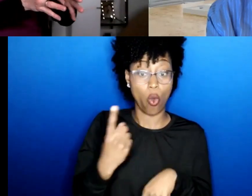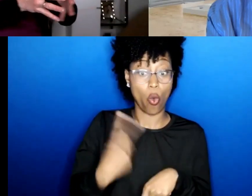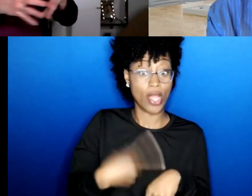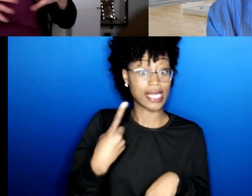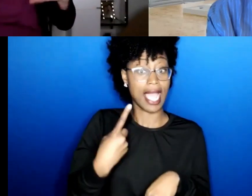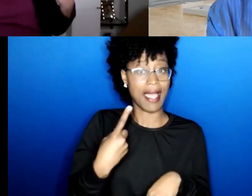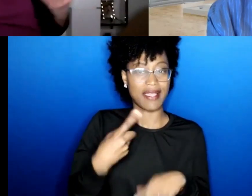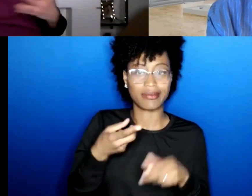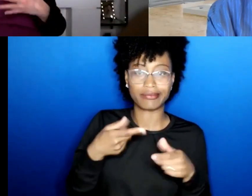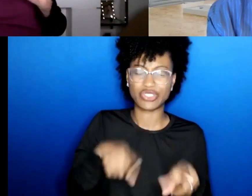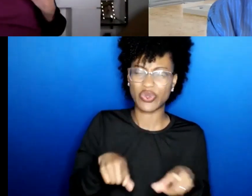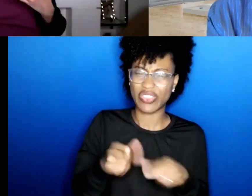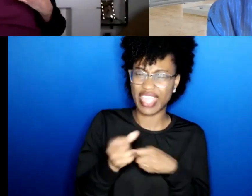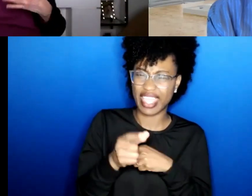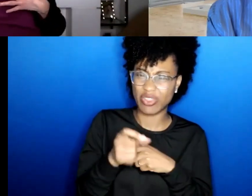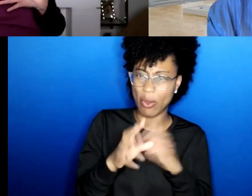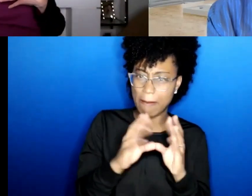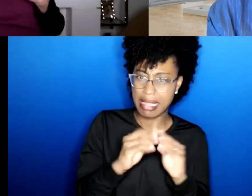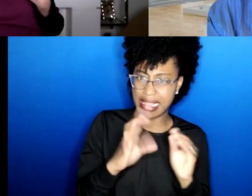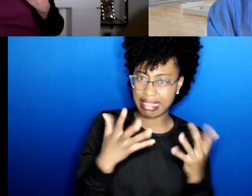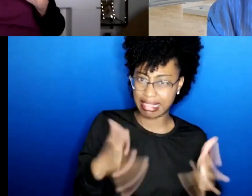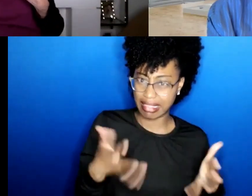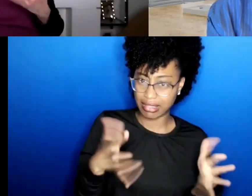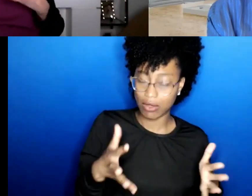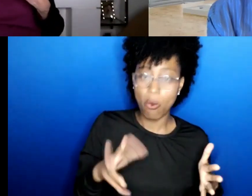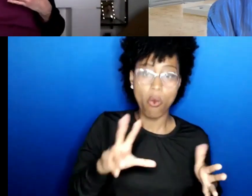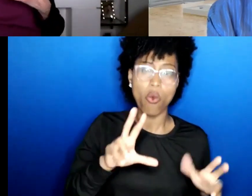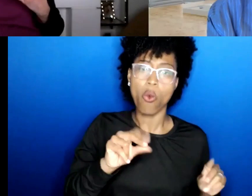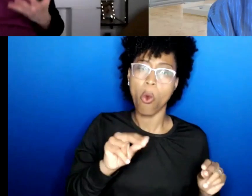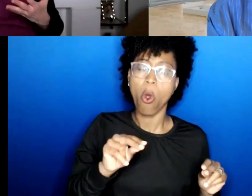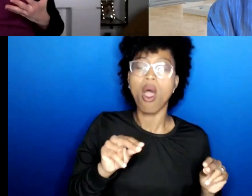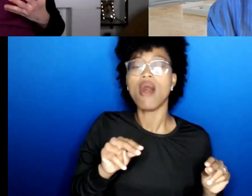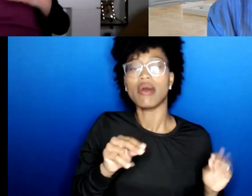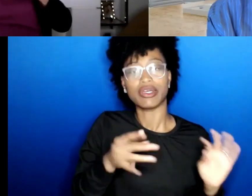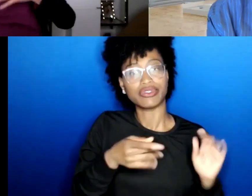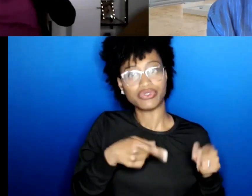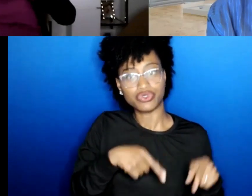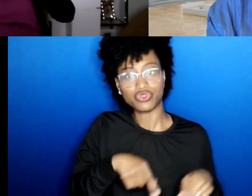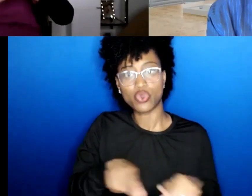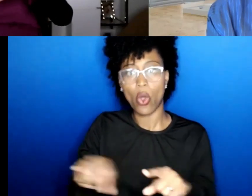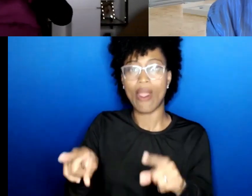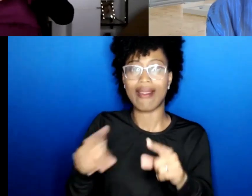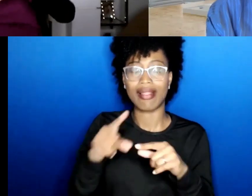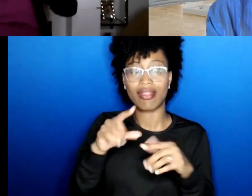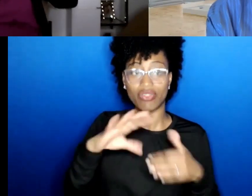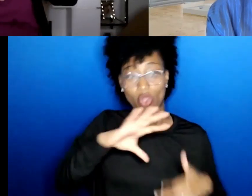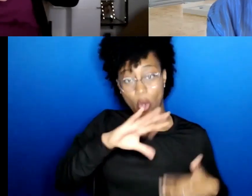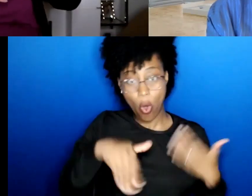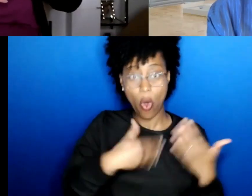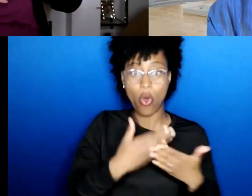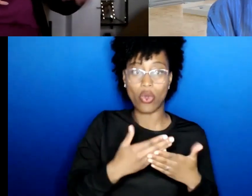meeting, but is really throughout the year. 06:28:03 Every year, we will turn to another